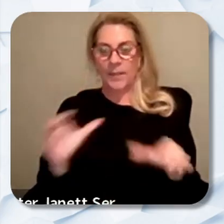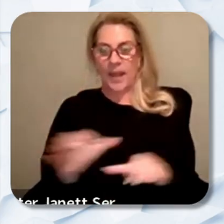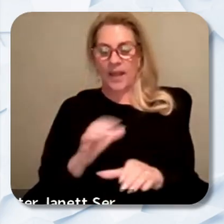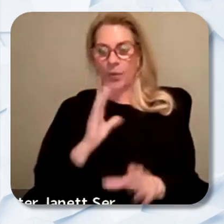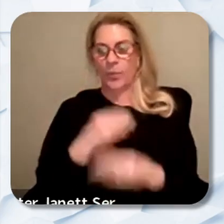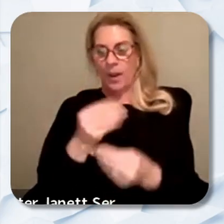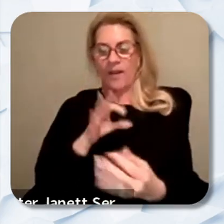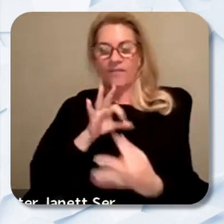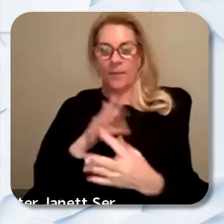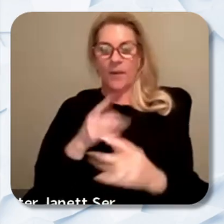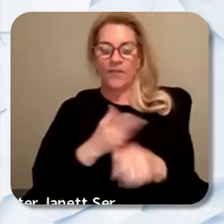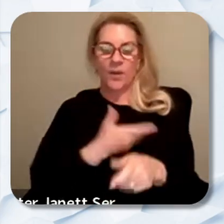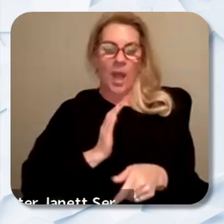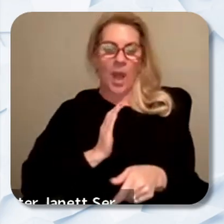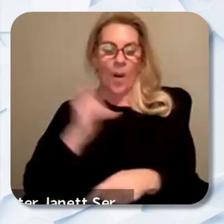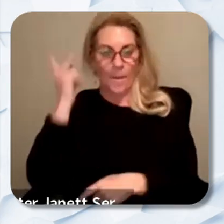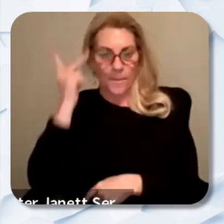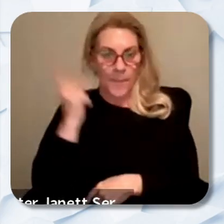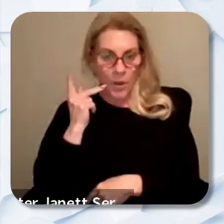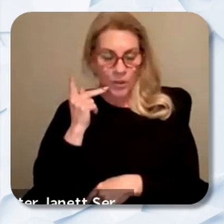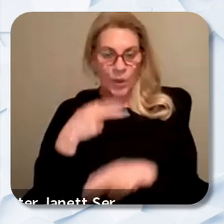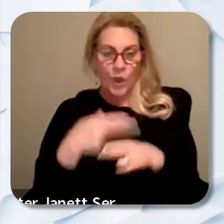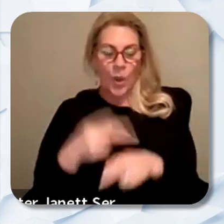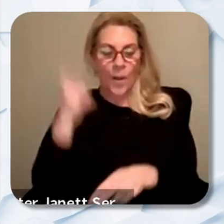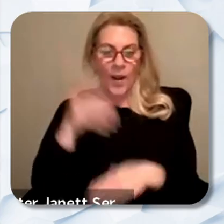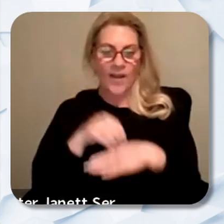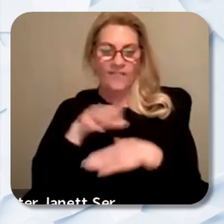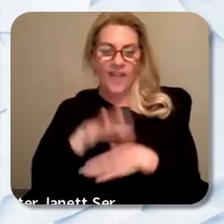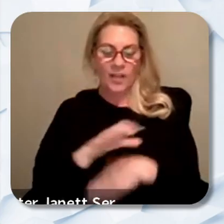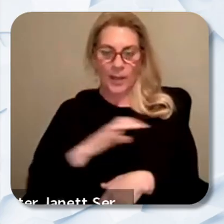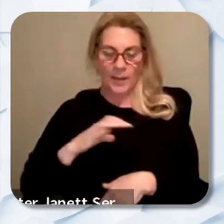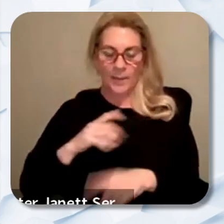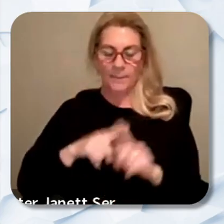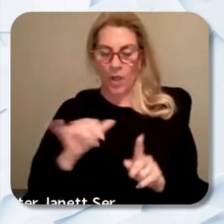feedback from our our parents which we call our parent advisory committee but also with myself is